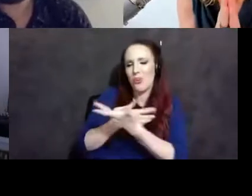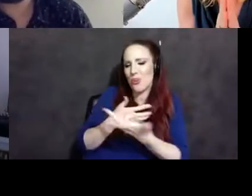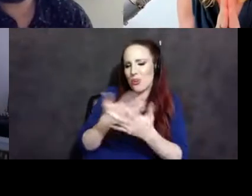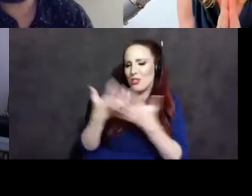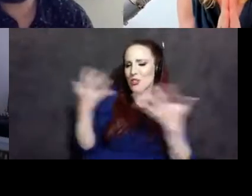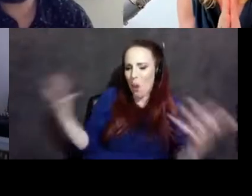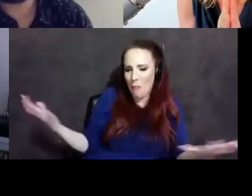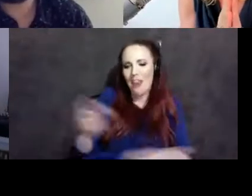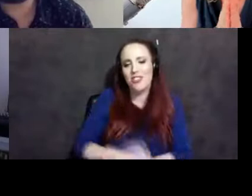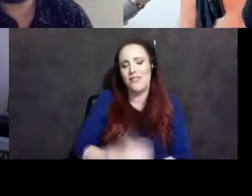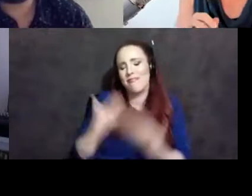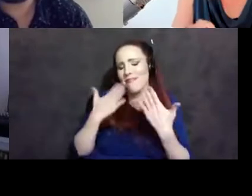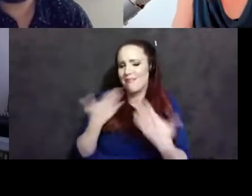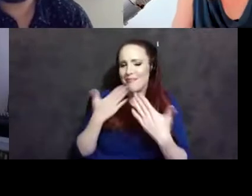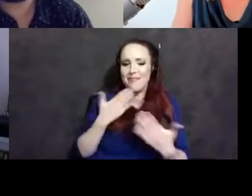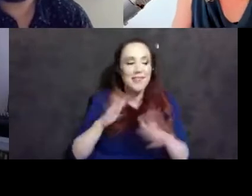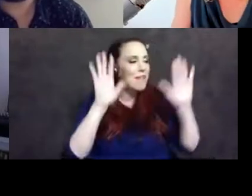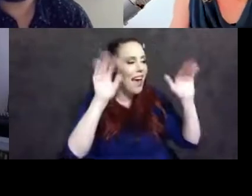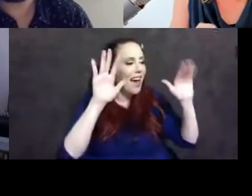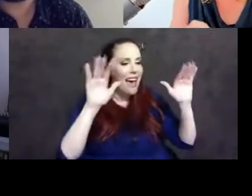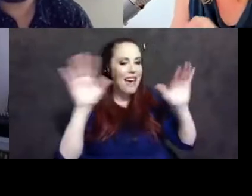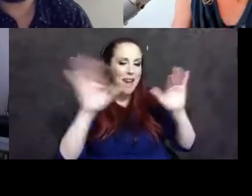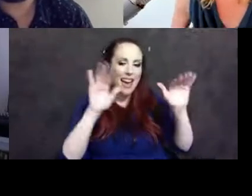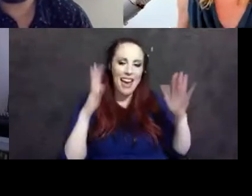Thank you, thank you, thank you. Bye, everyone. Yeah.